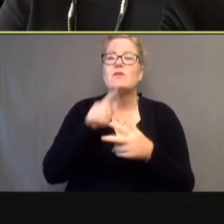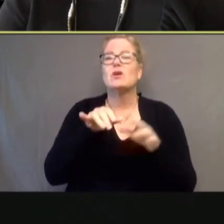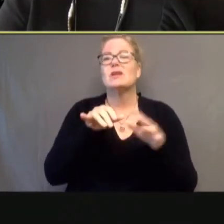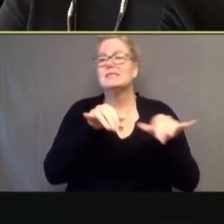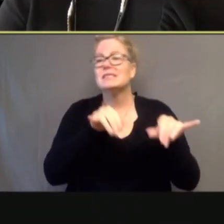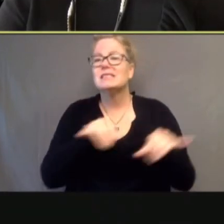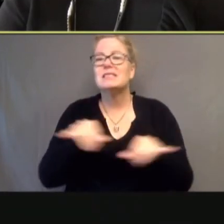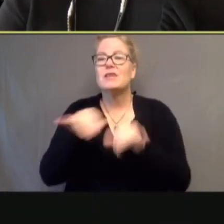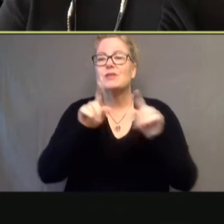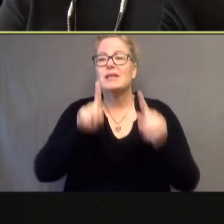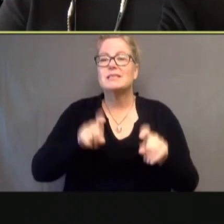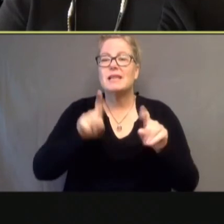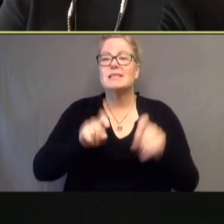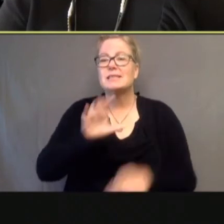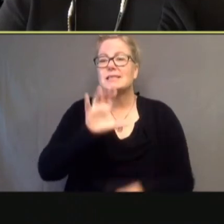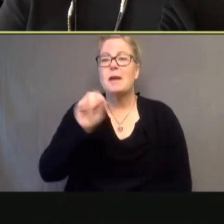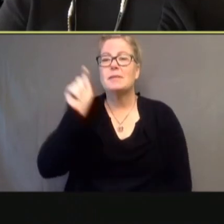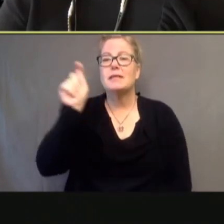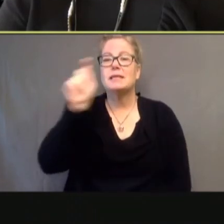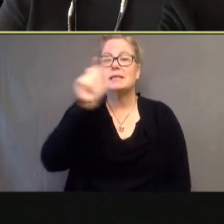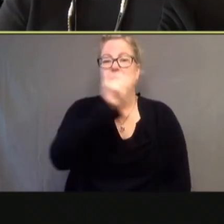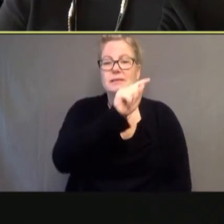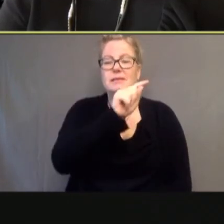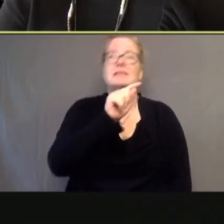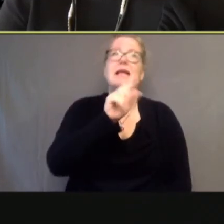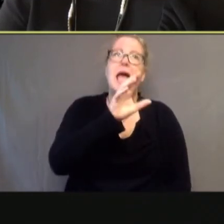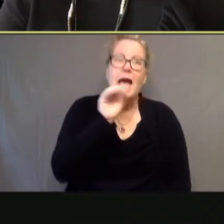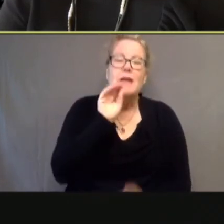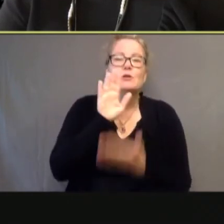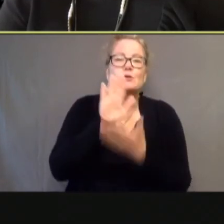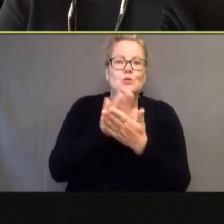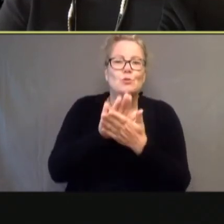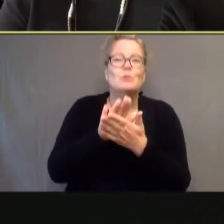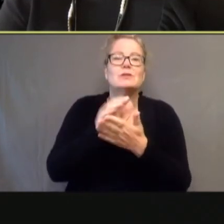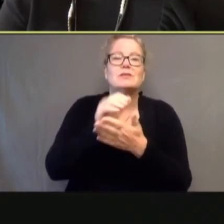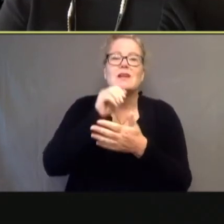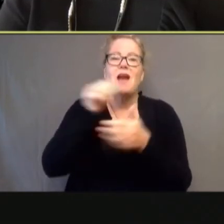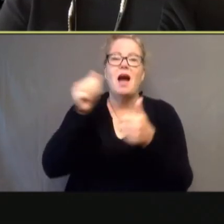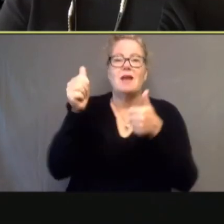companies and also schools that aren't covered by the Department of Education, because they